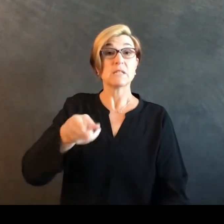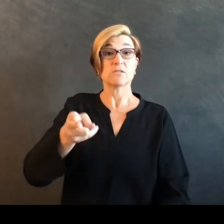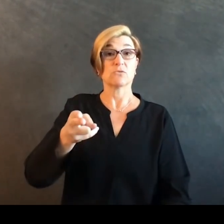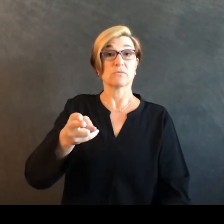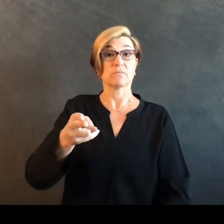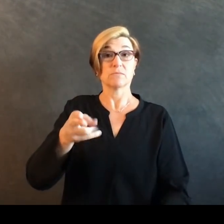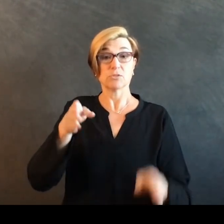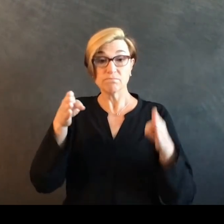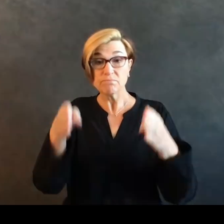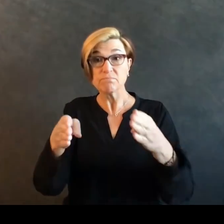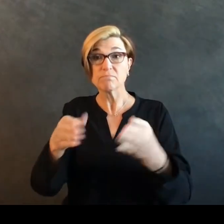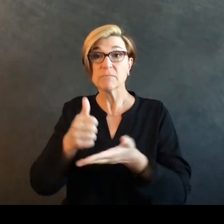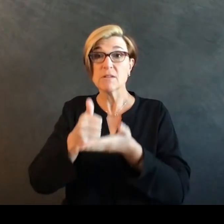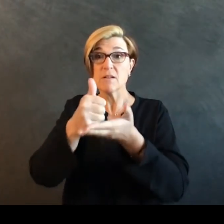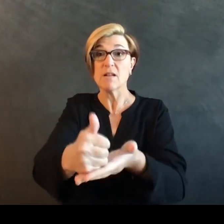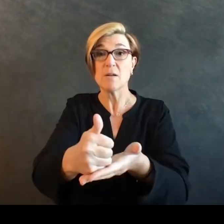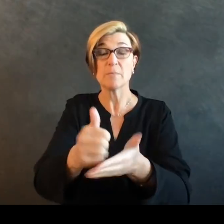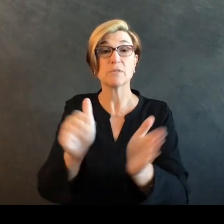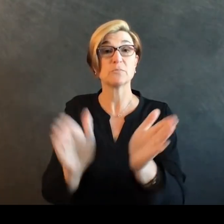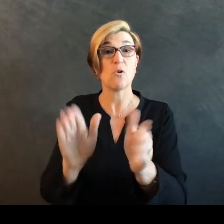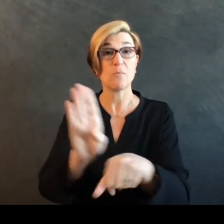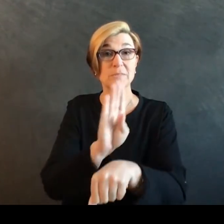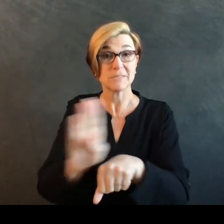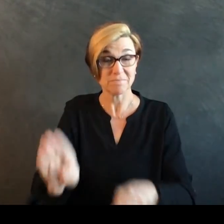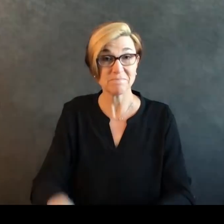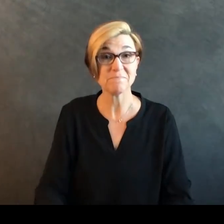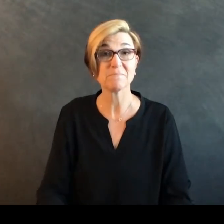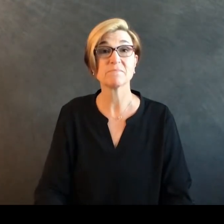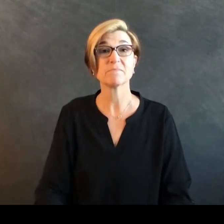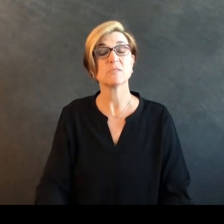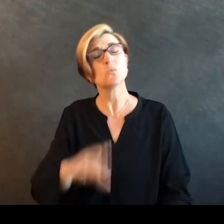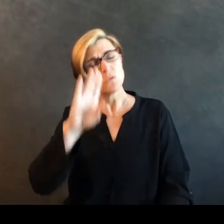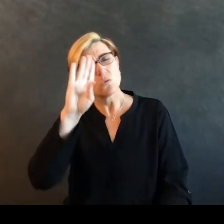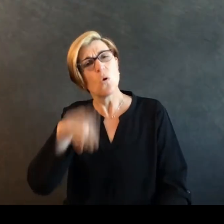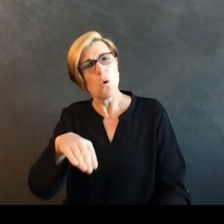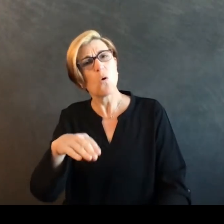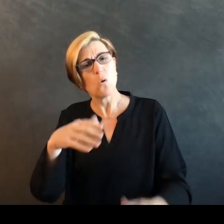be challenges in the process secretary minuchin and I are working in